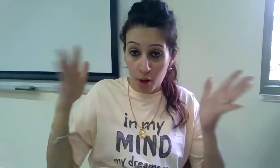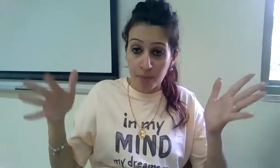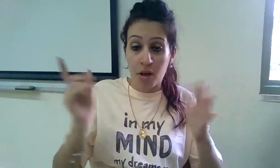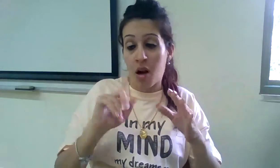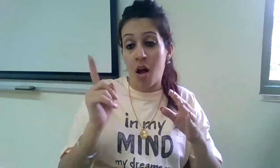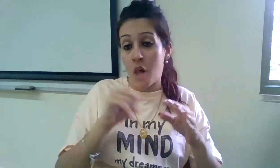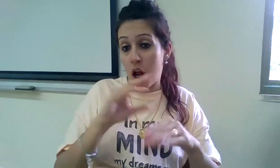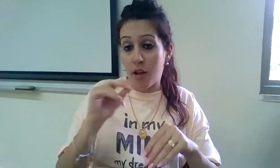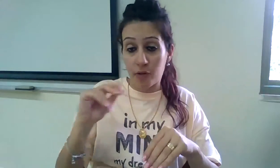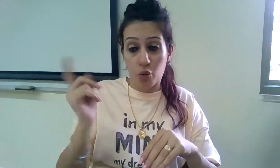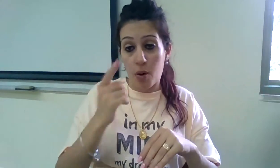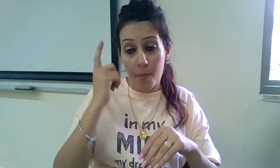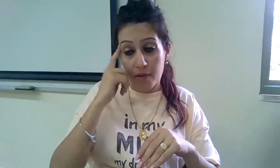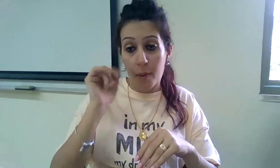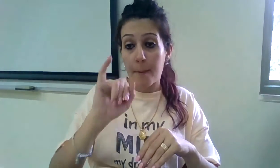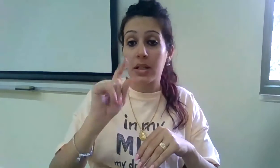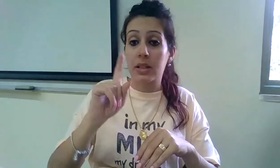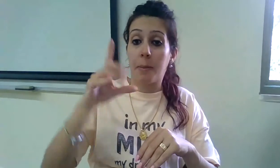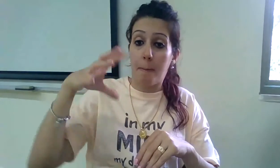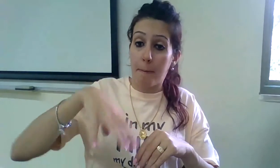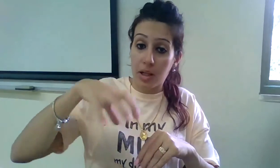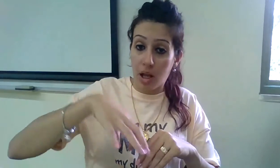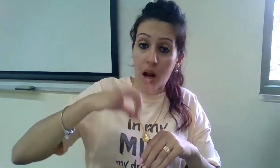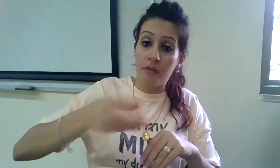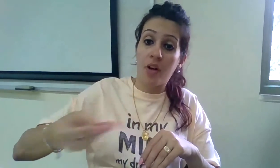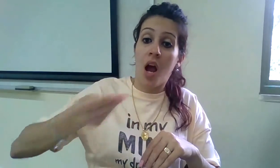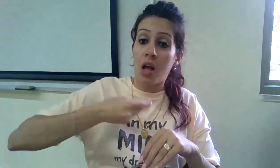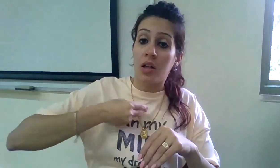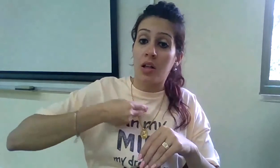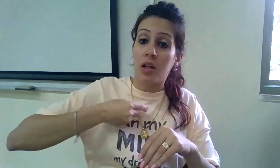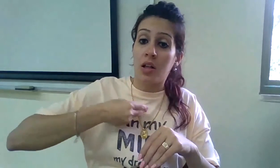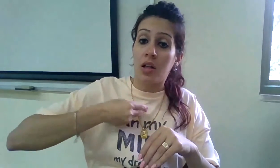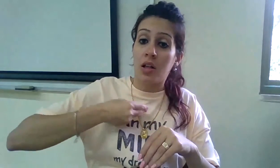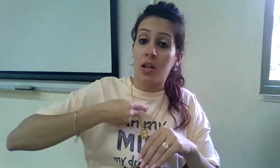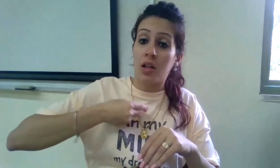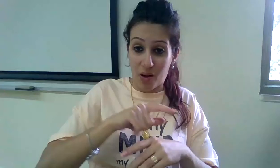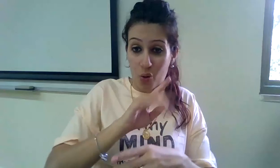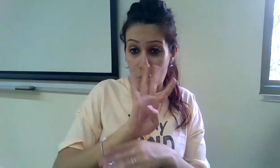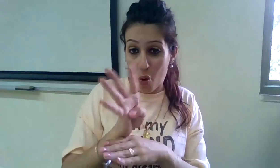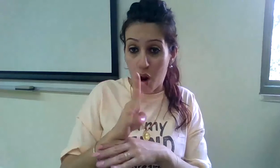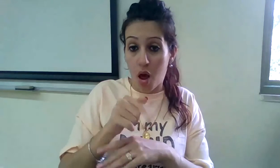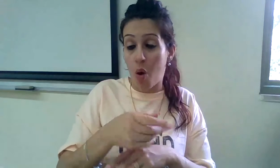trying to introduce different gamified methodologies to evaluation?